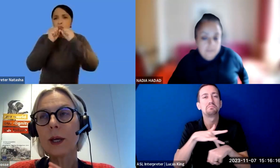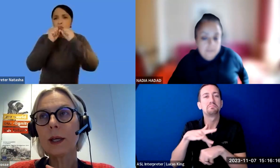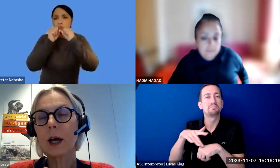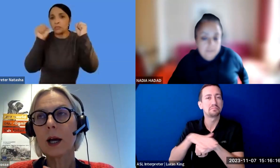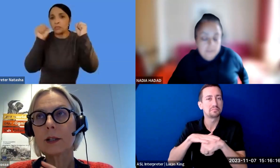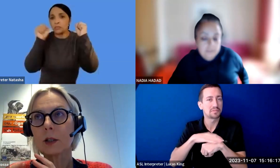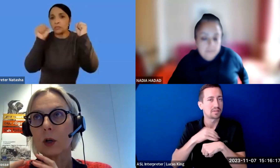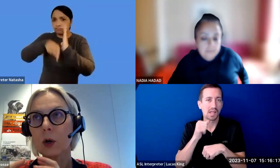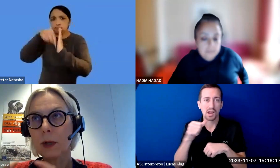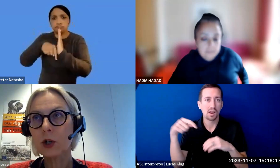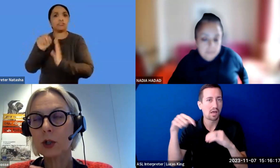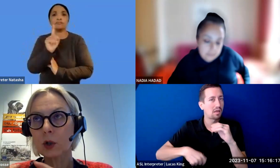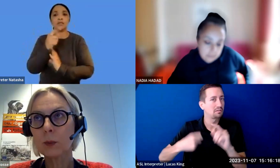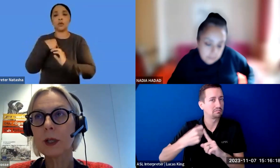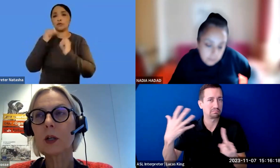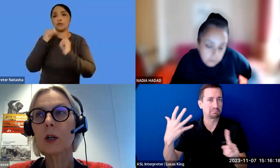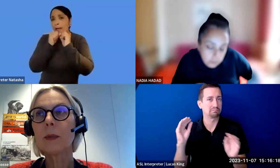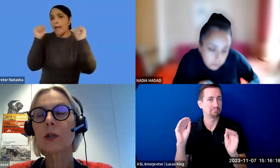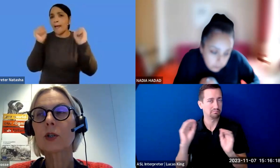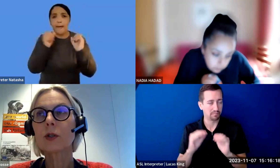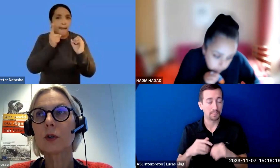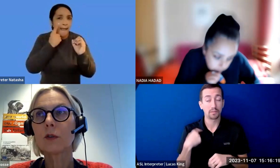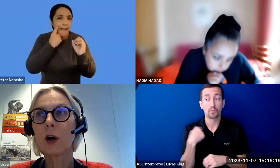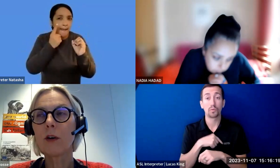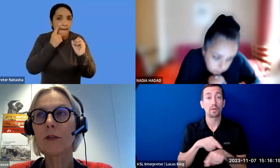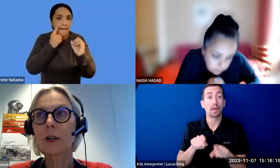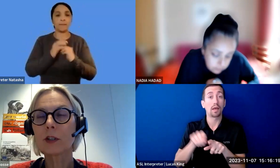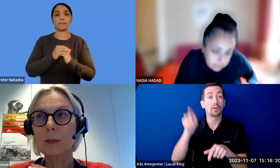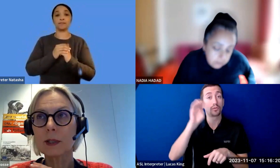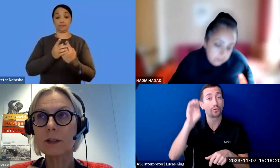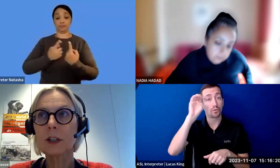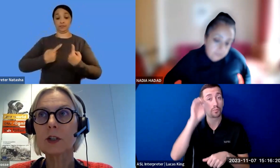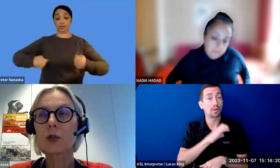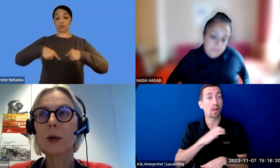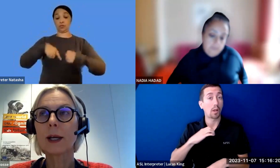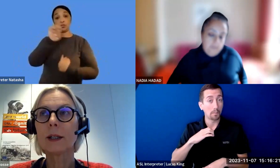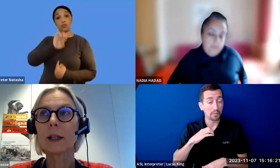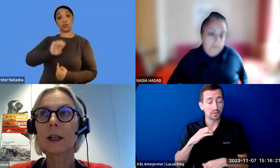We, as a European Commission, are offering specific training